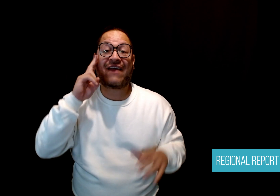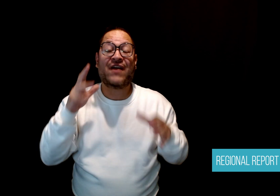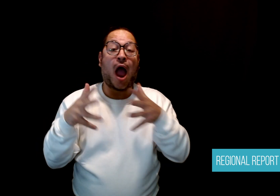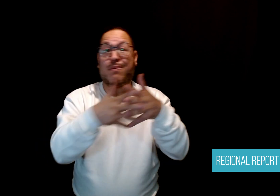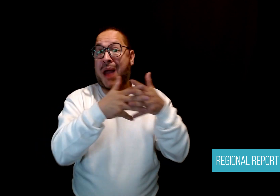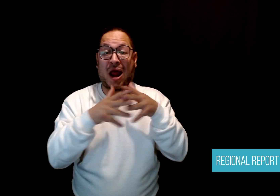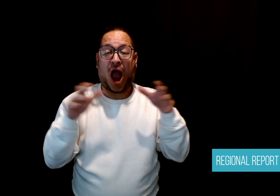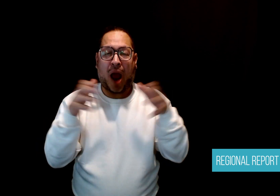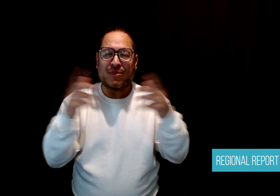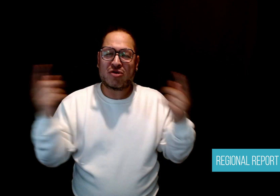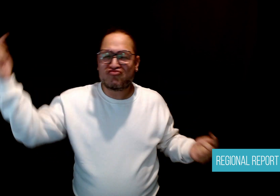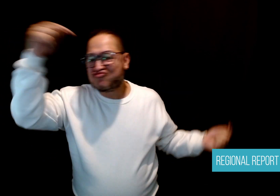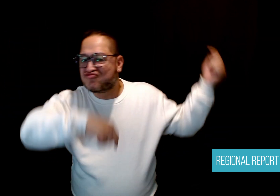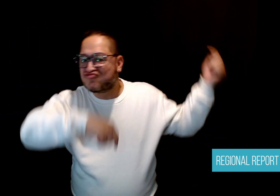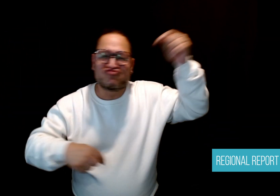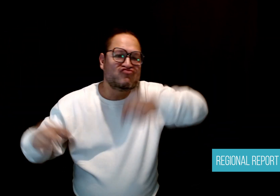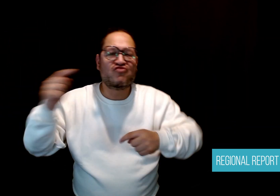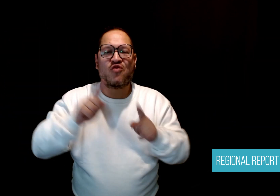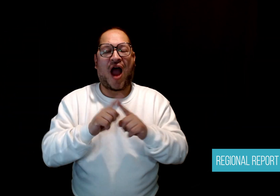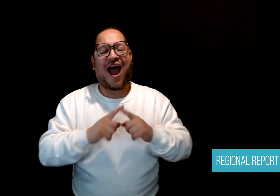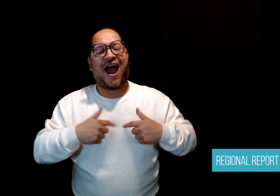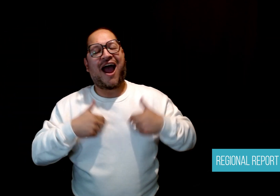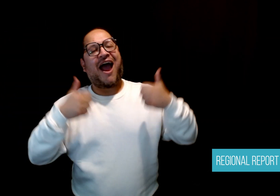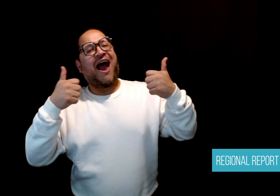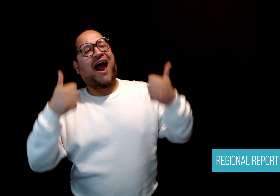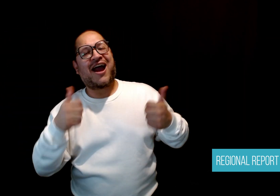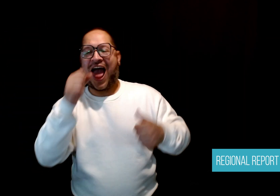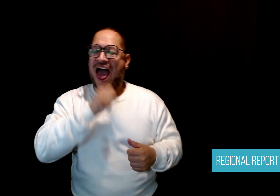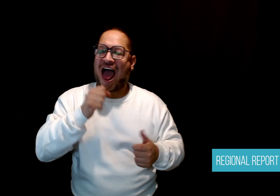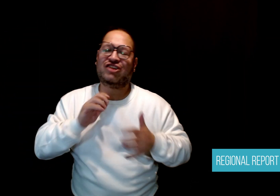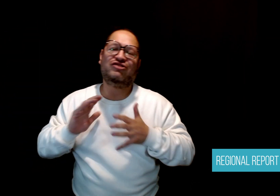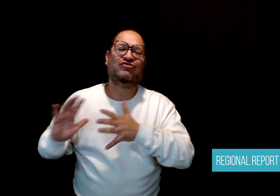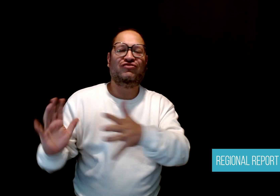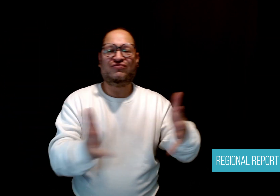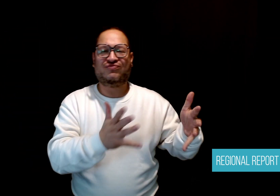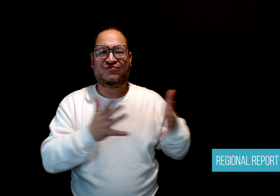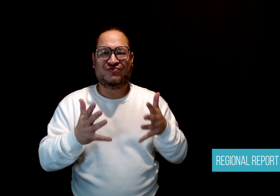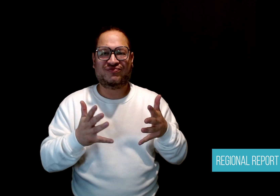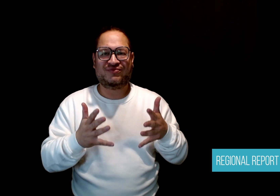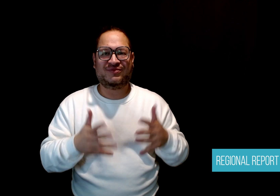to their store and feel at home while enjoying ice cream.